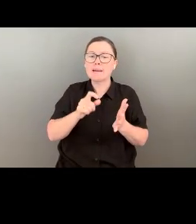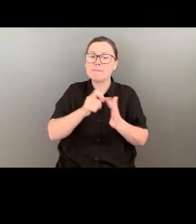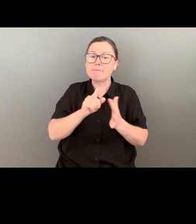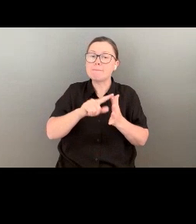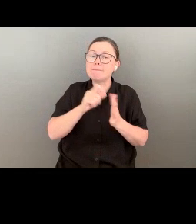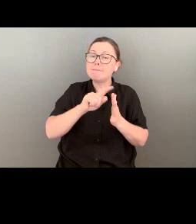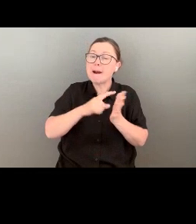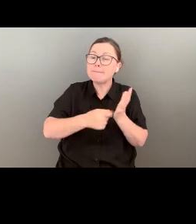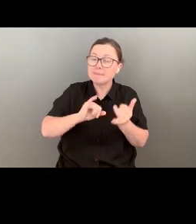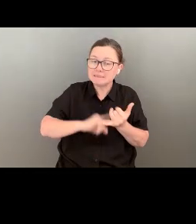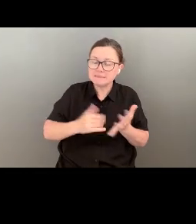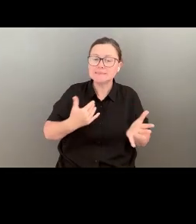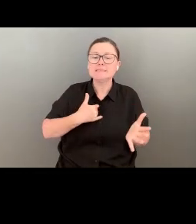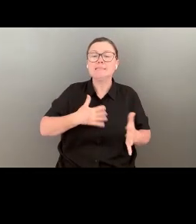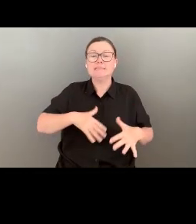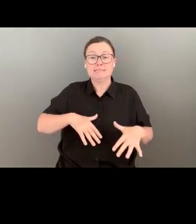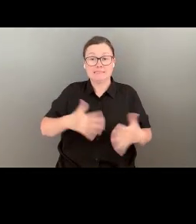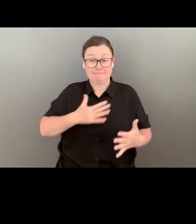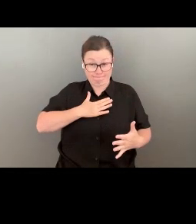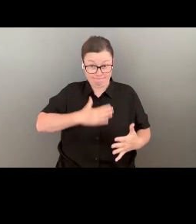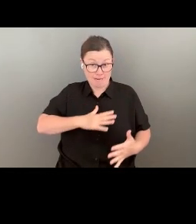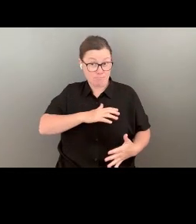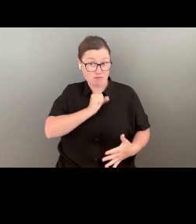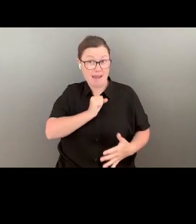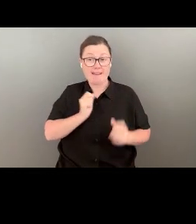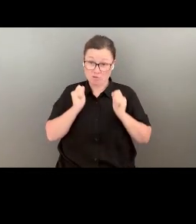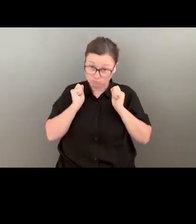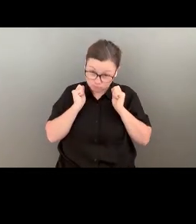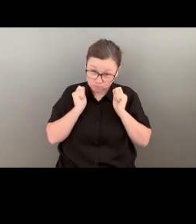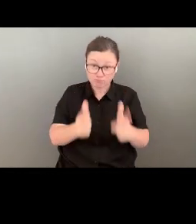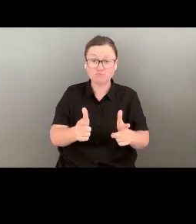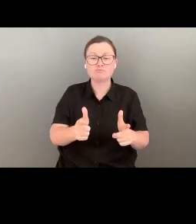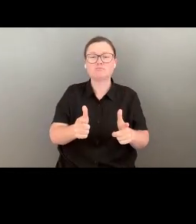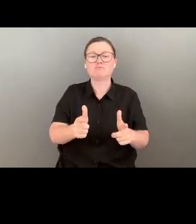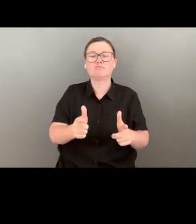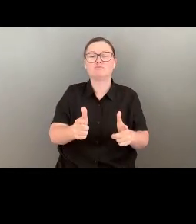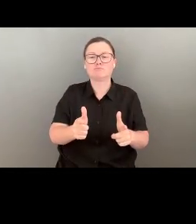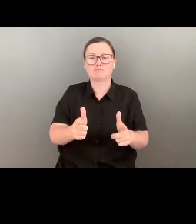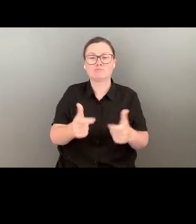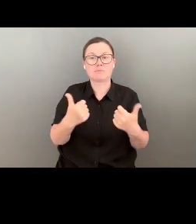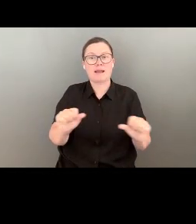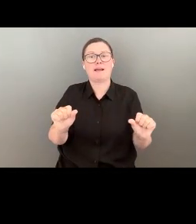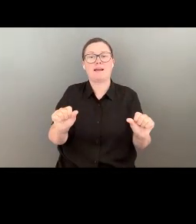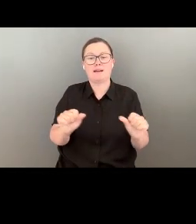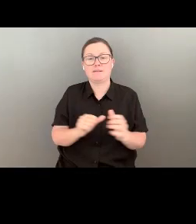would be flicked to the next slide, as you might have imagined. Was hit and miss.